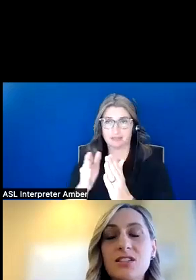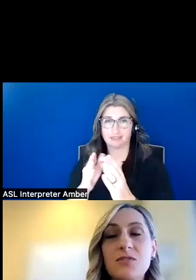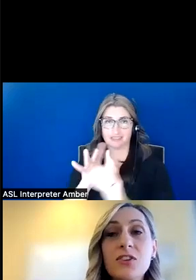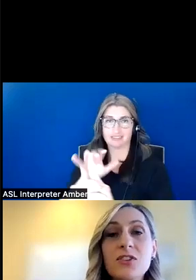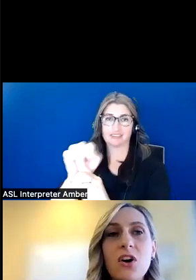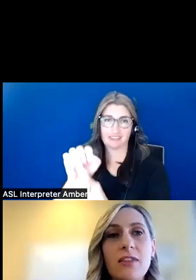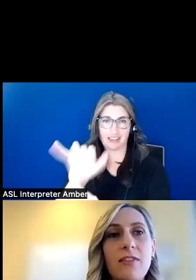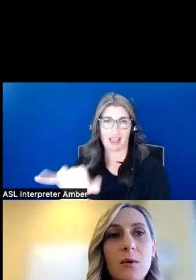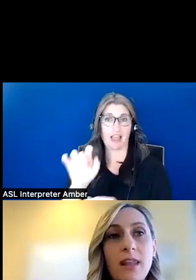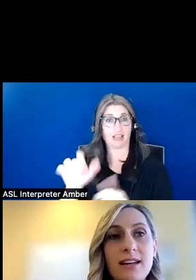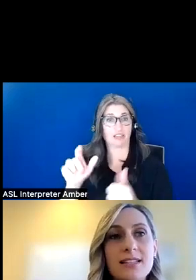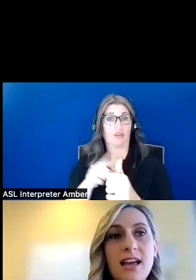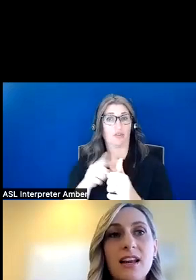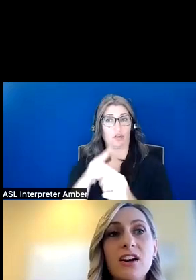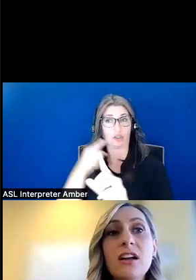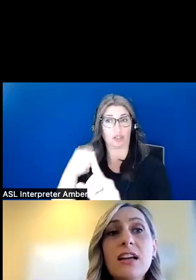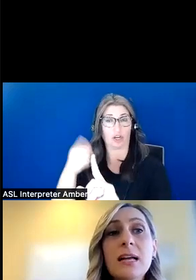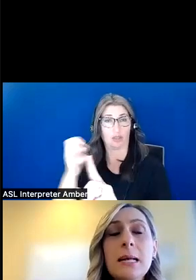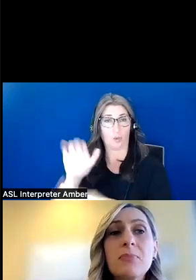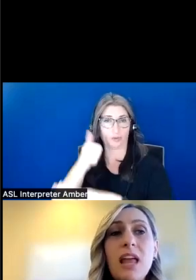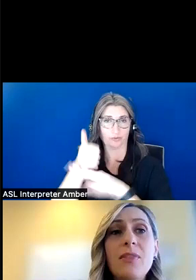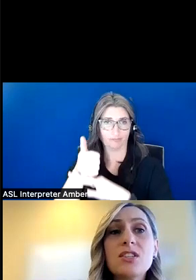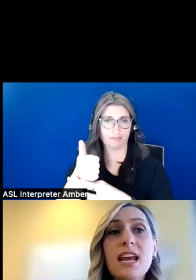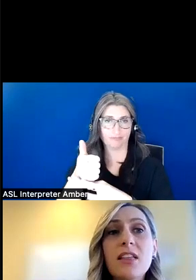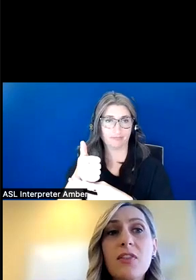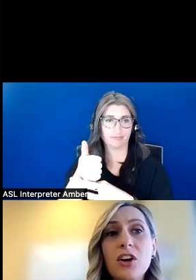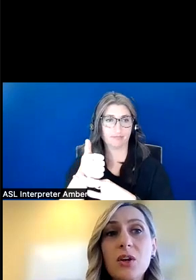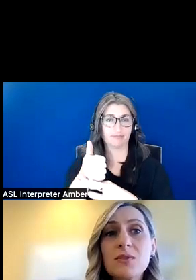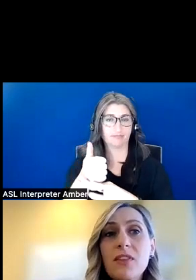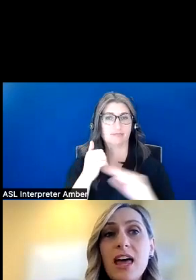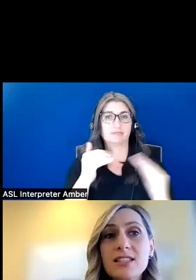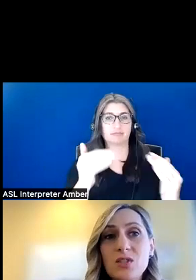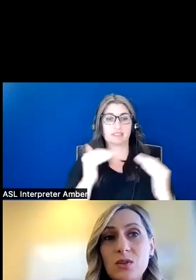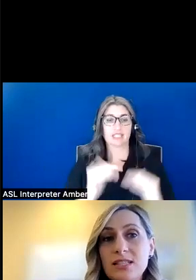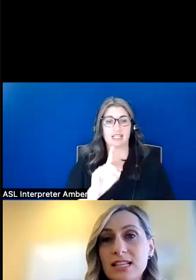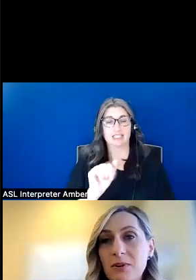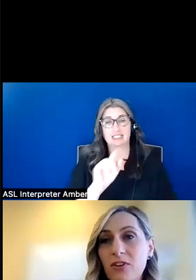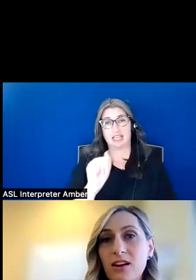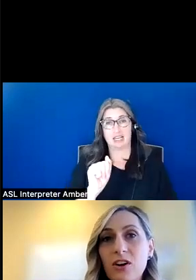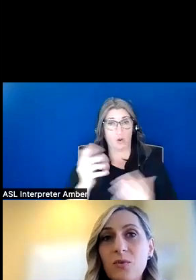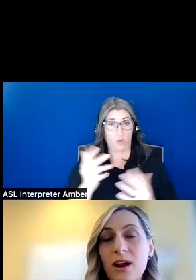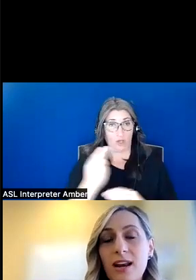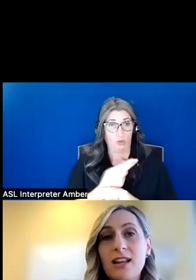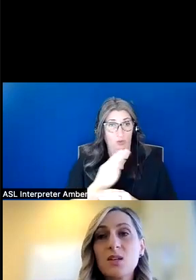the first target that they would like to set here. The data that they're going to use for that is a student assessment for kindergarten readiness,